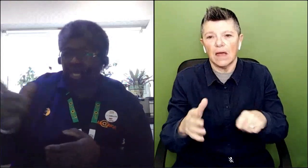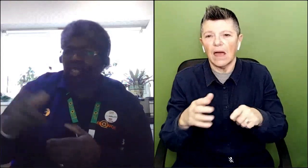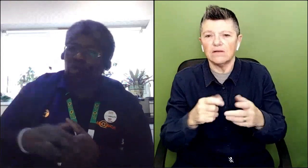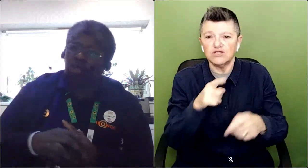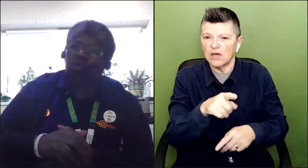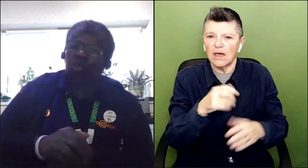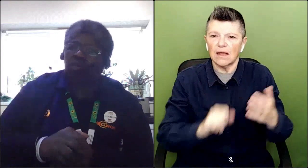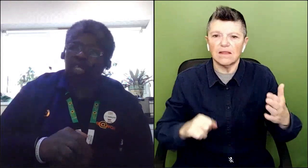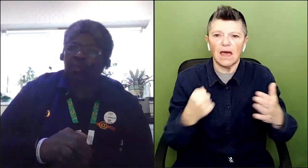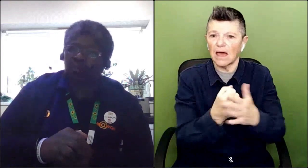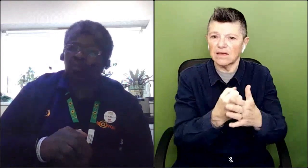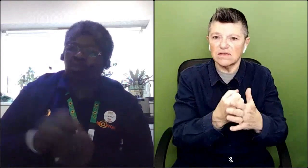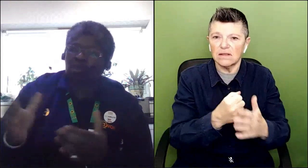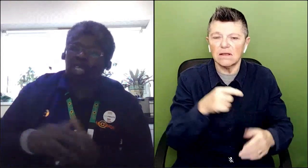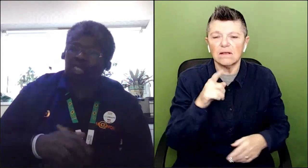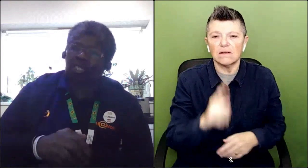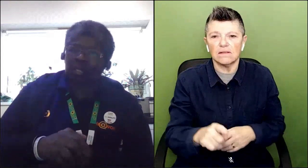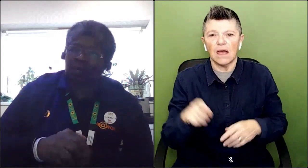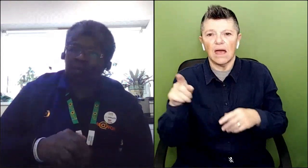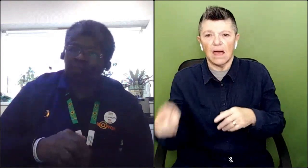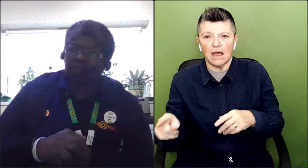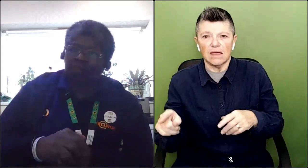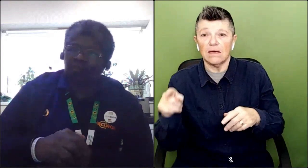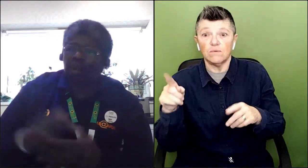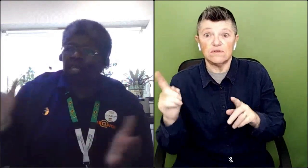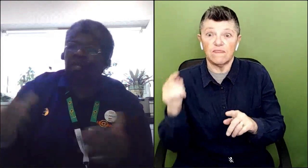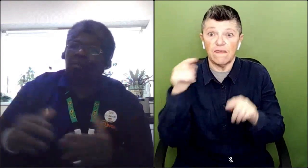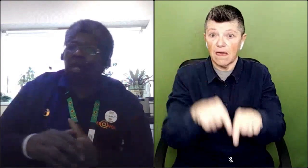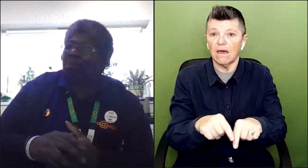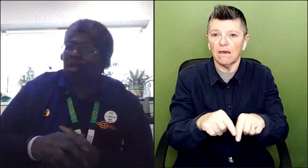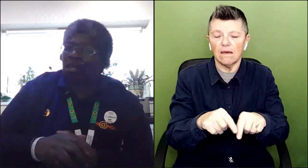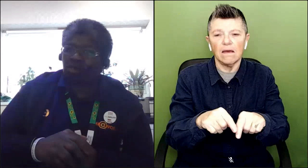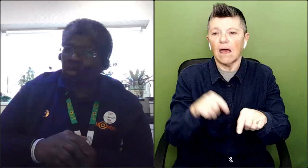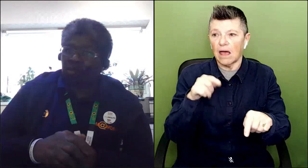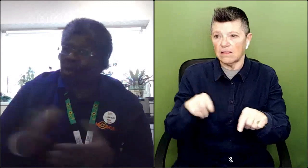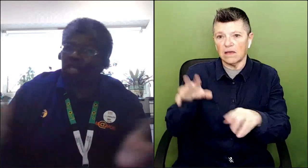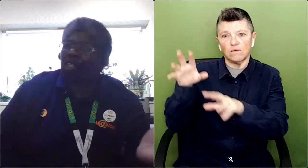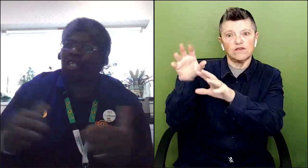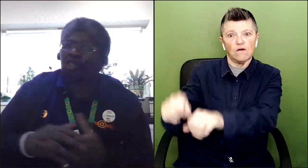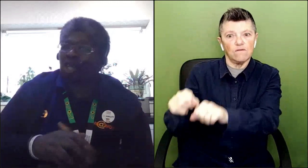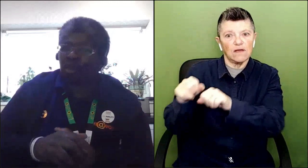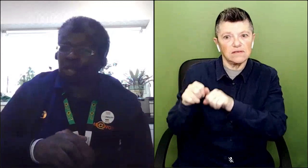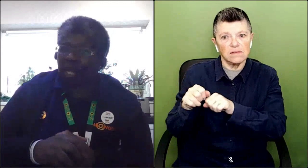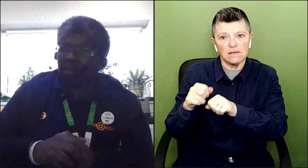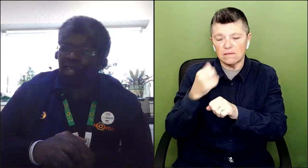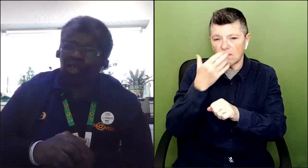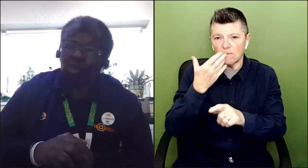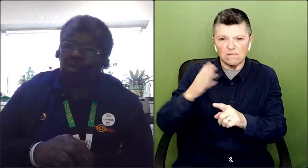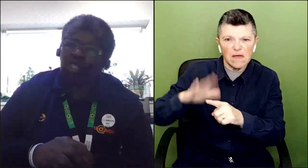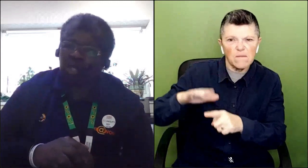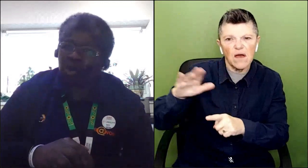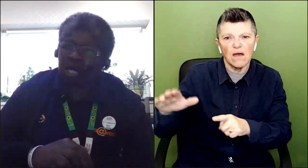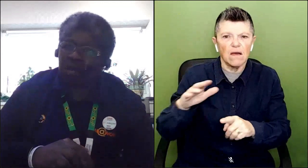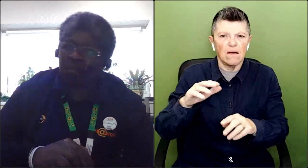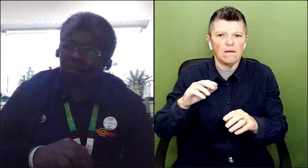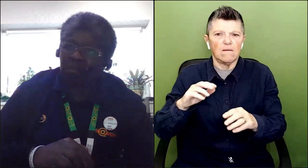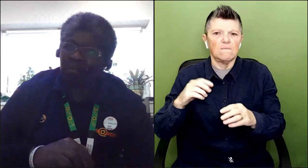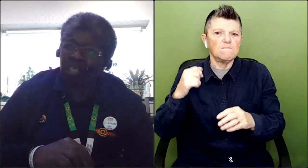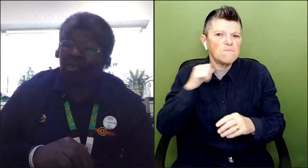he got arrested him, branded him a murderer, branded him to go down, and who was the lawyer?